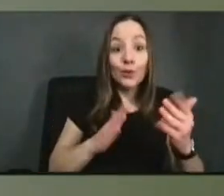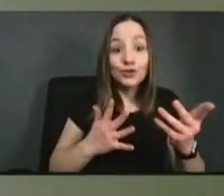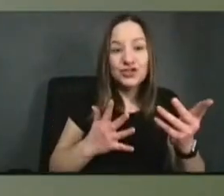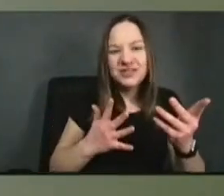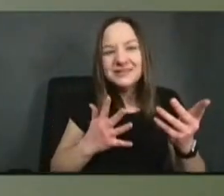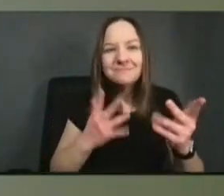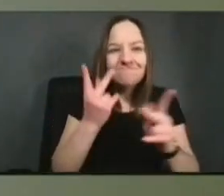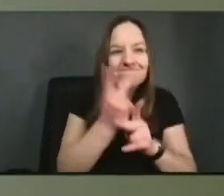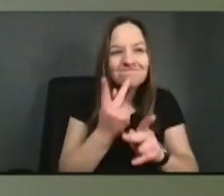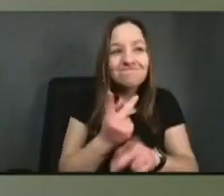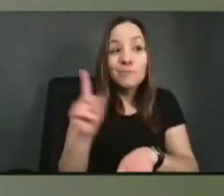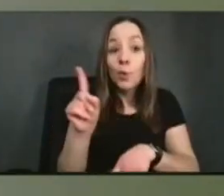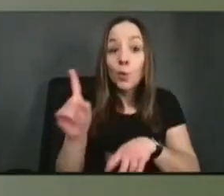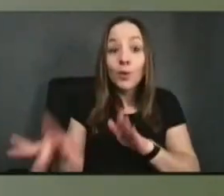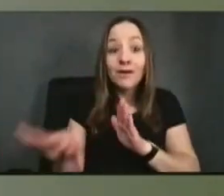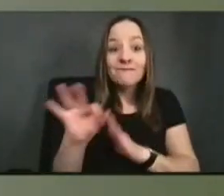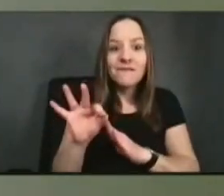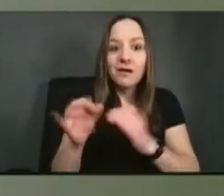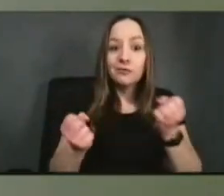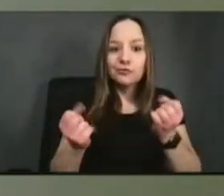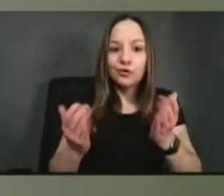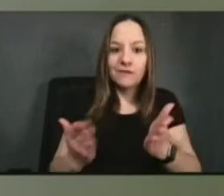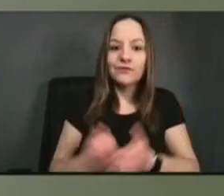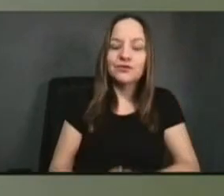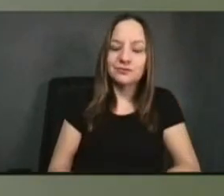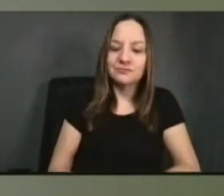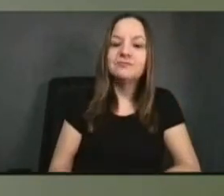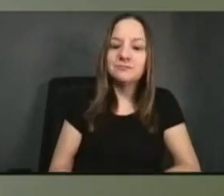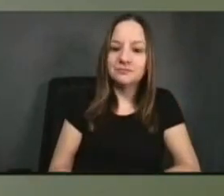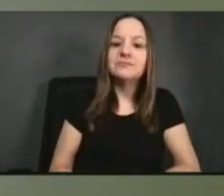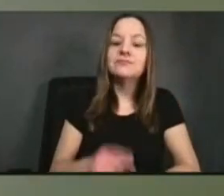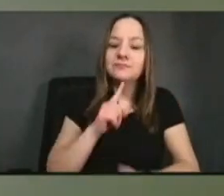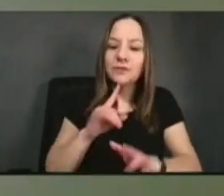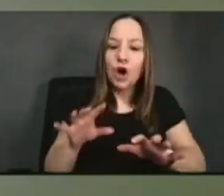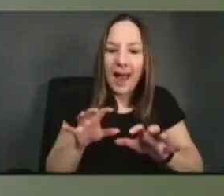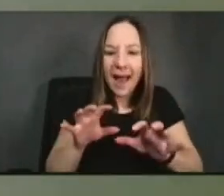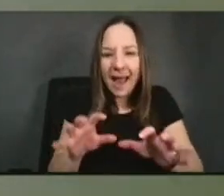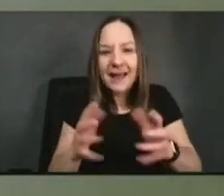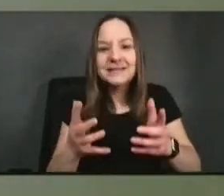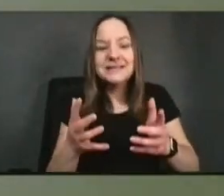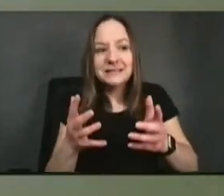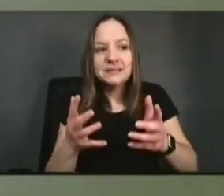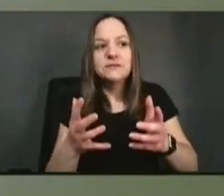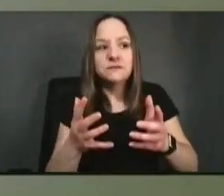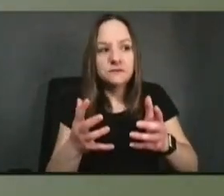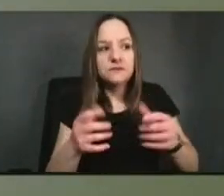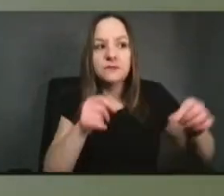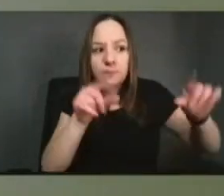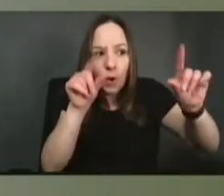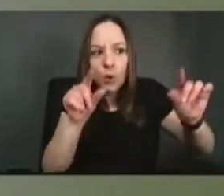variety of very creative approach this to looking at where we can find drivers. But